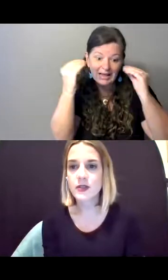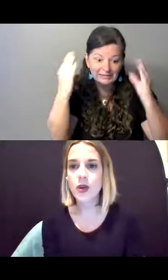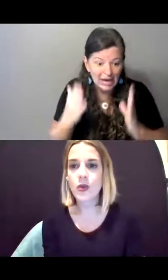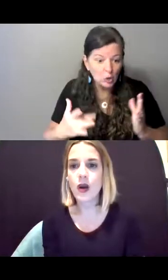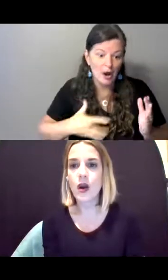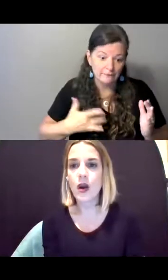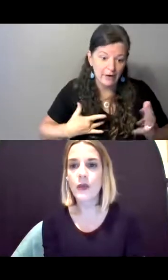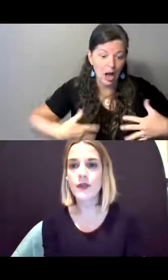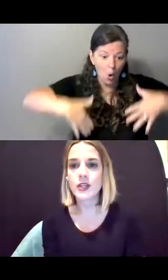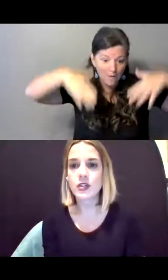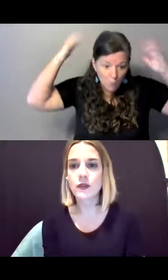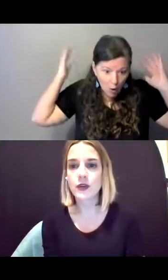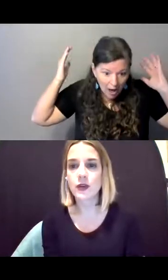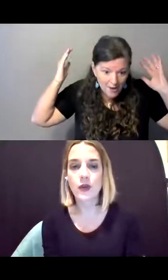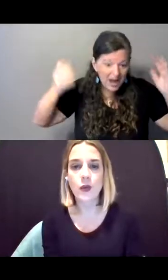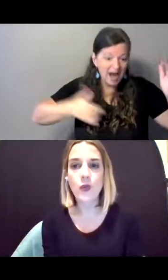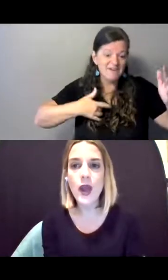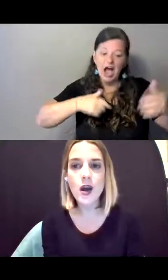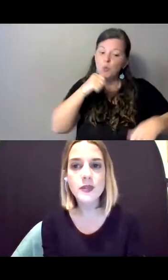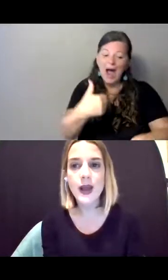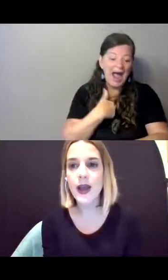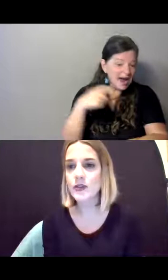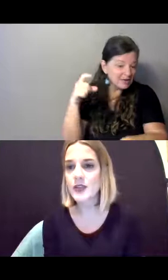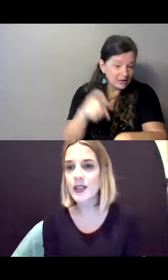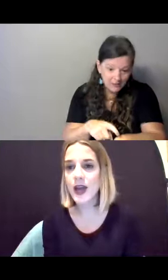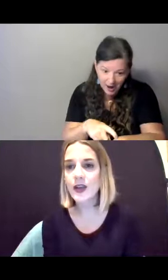So, if the teacher feels overwhelmed, I understand that.